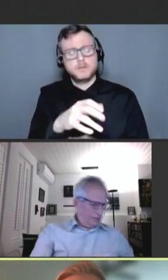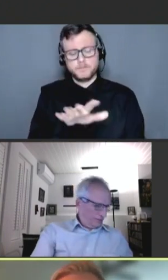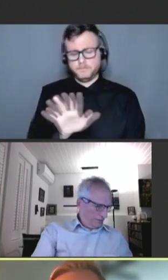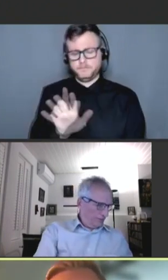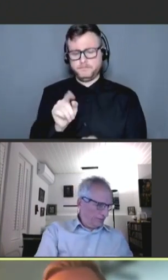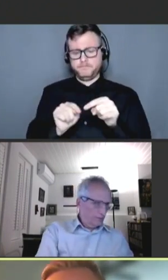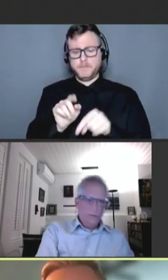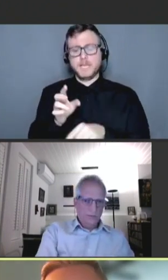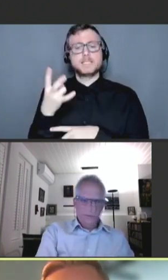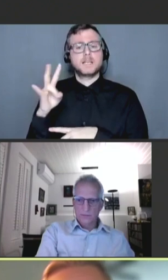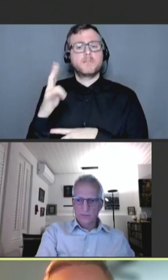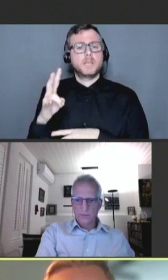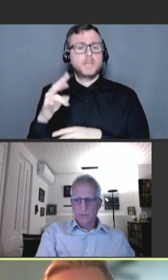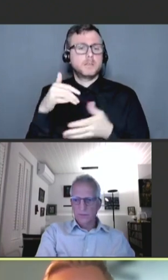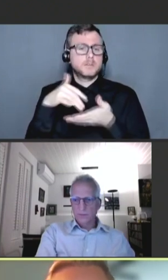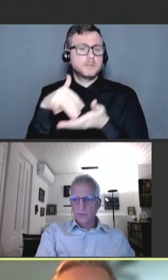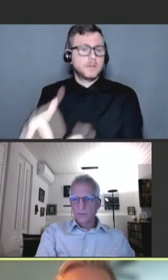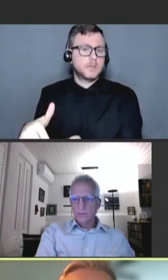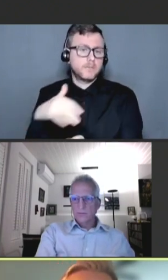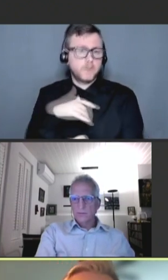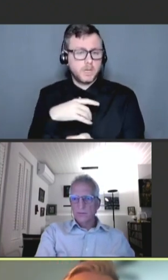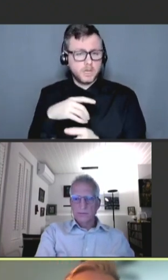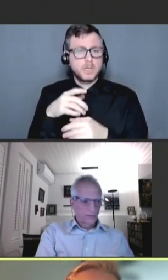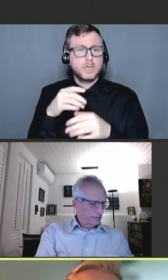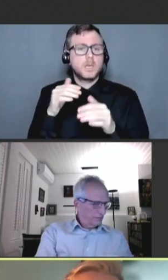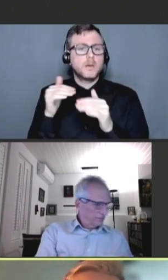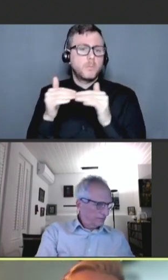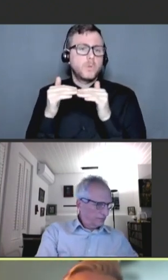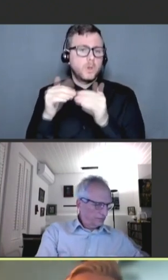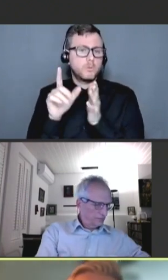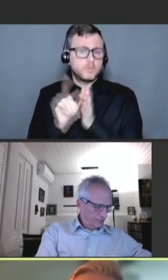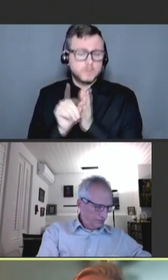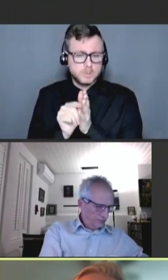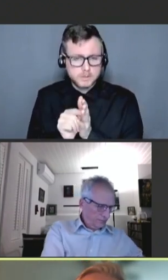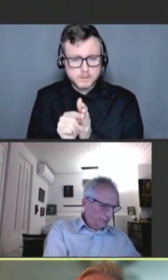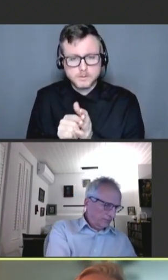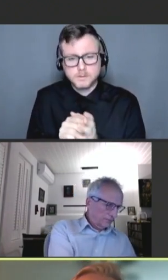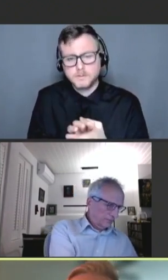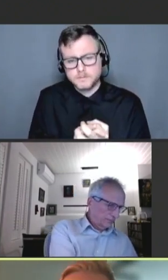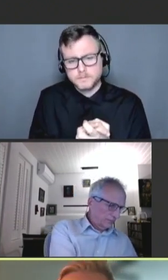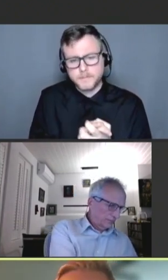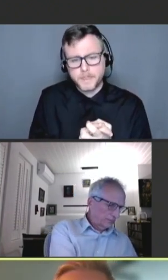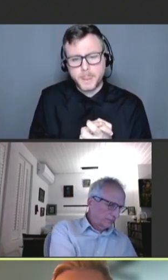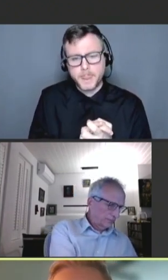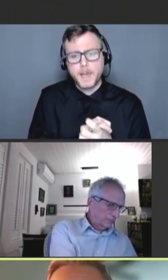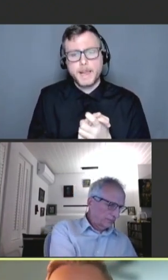11 were published peer-reviewed studies and six were pre-prints. Among those, two used a case